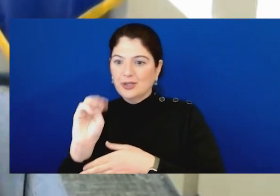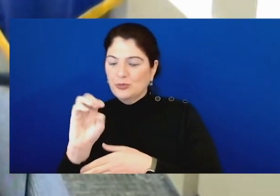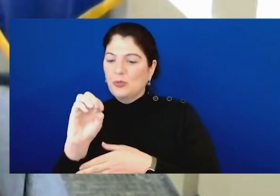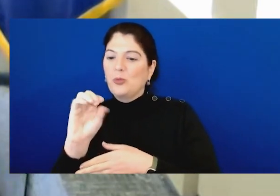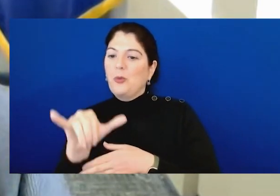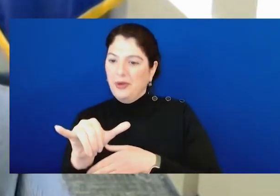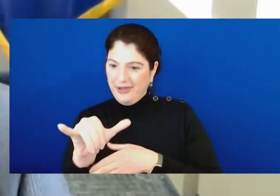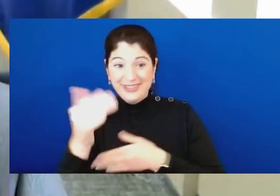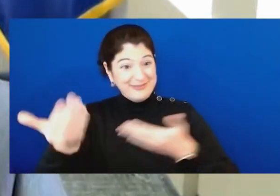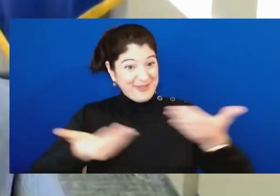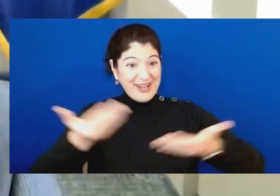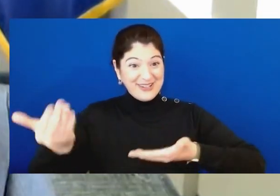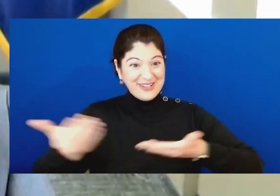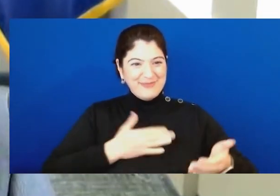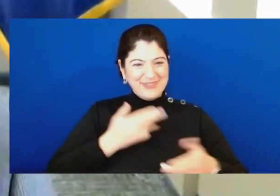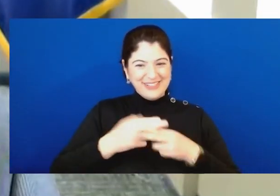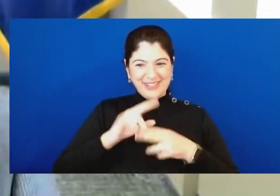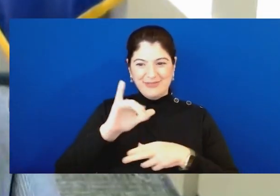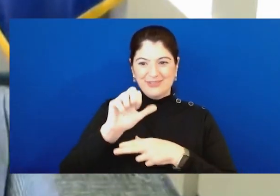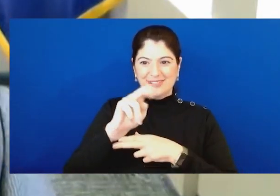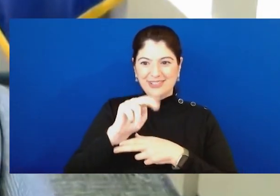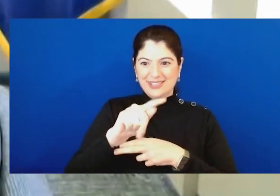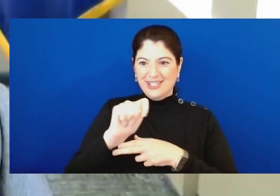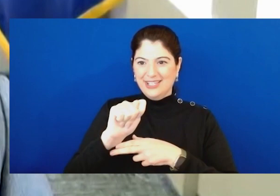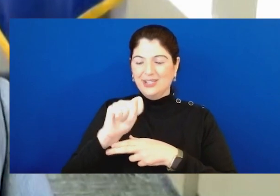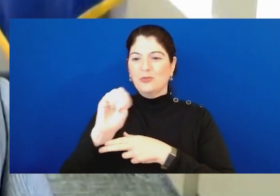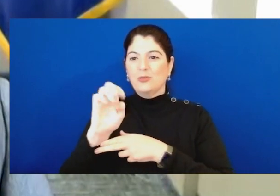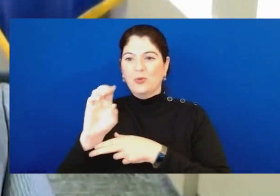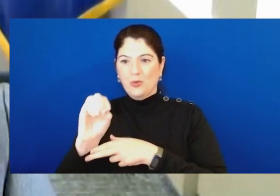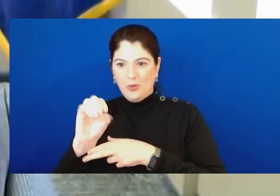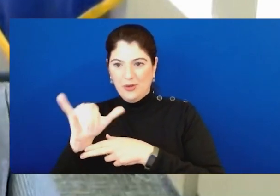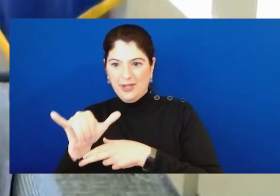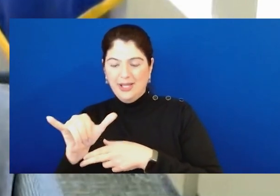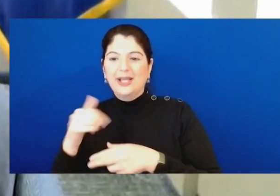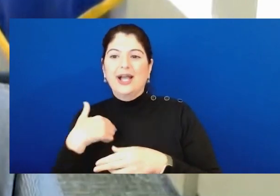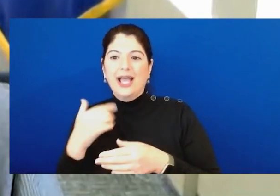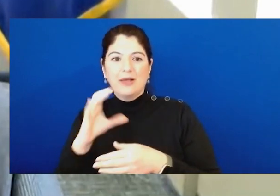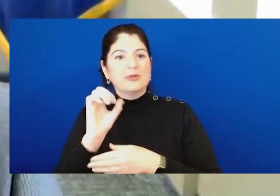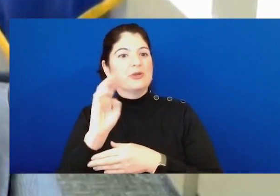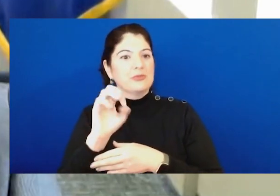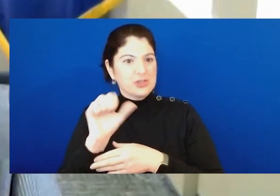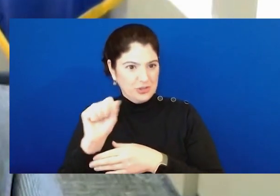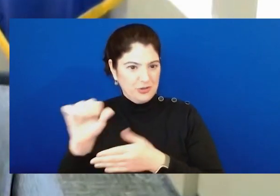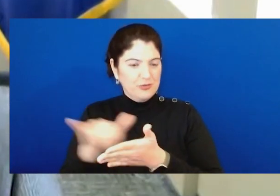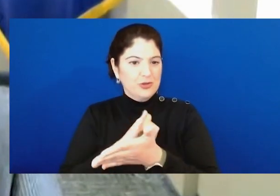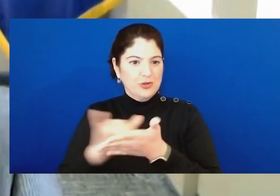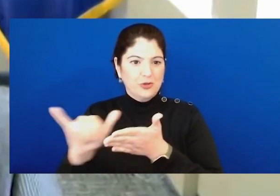My name is Jeanette Moy, and I'm the Commissioner for the New York State Office of General Services. And I want to thank you for joining us today.